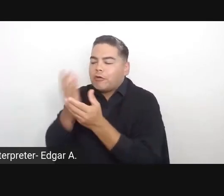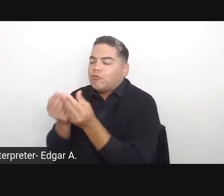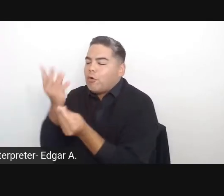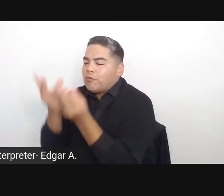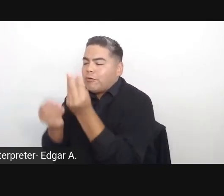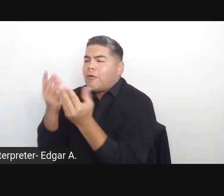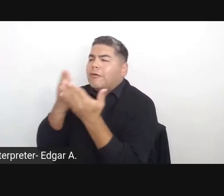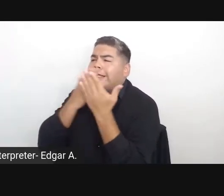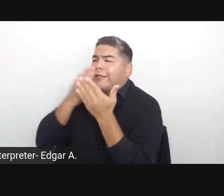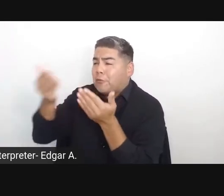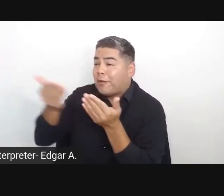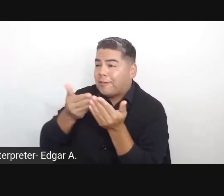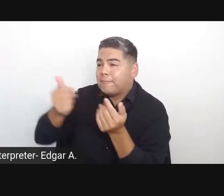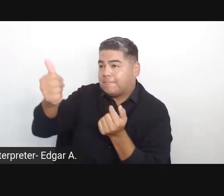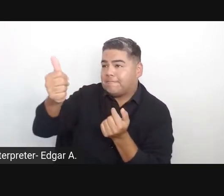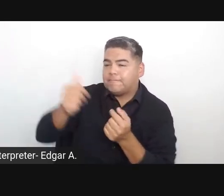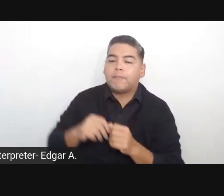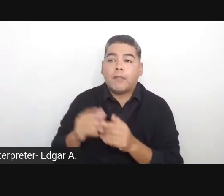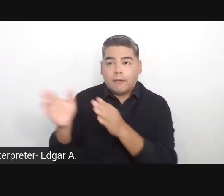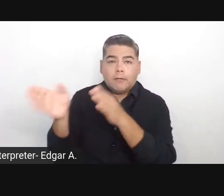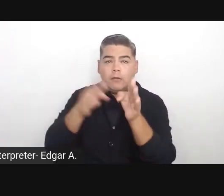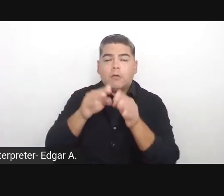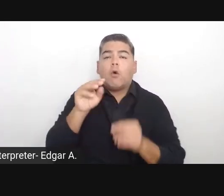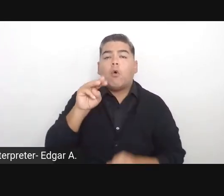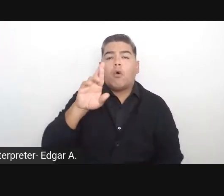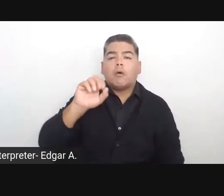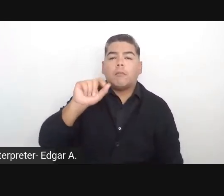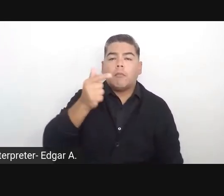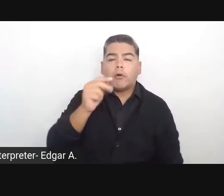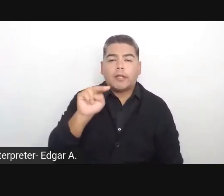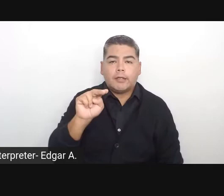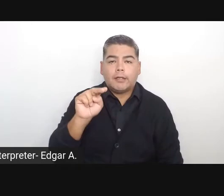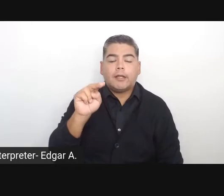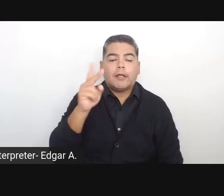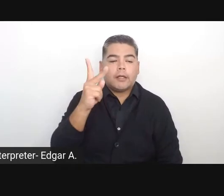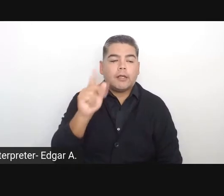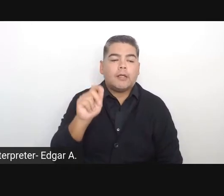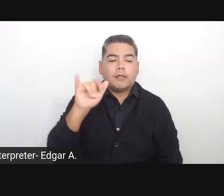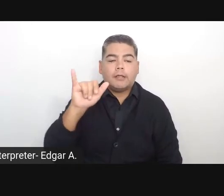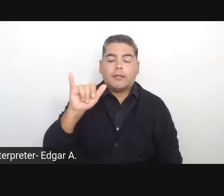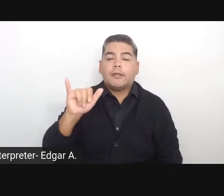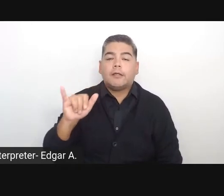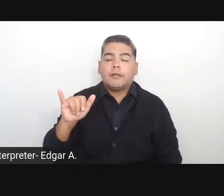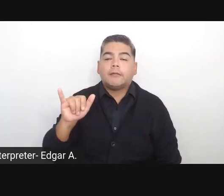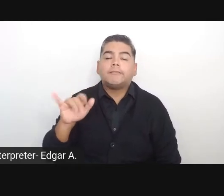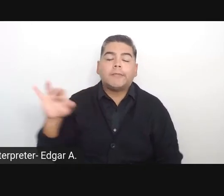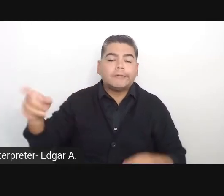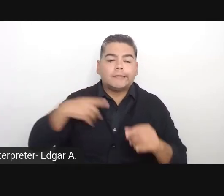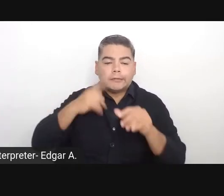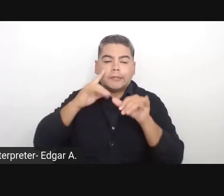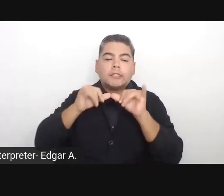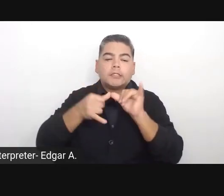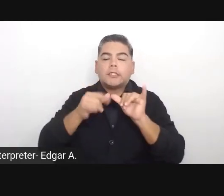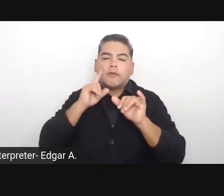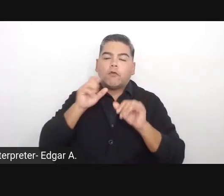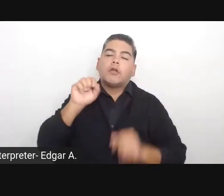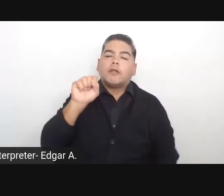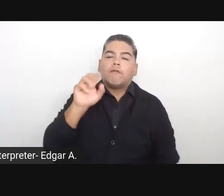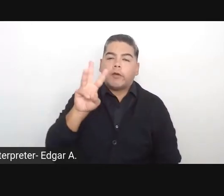We also have Morgan Kay, a software engineer at Rocketgenius, where she works on a product team to build Gravity Forms.